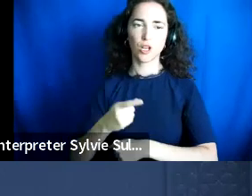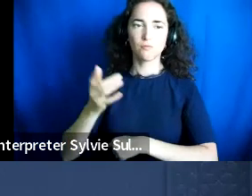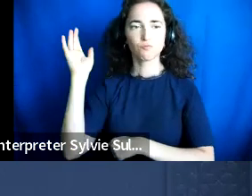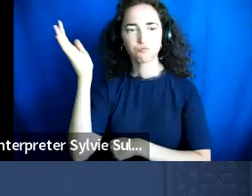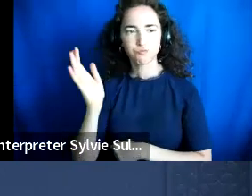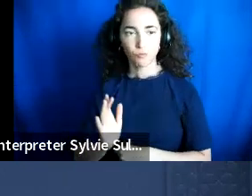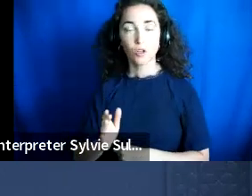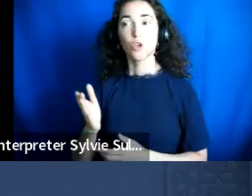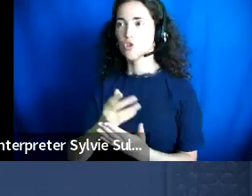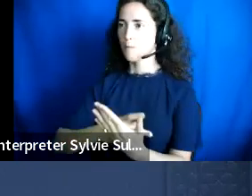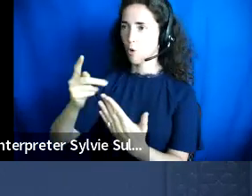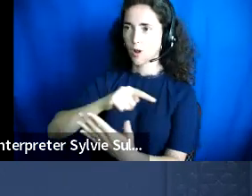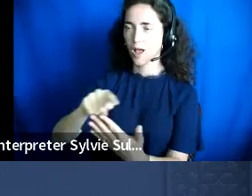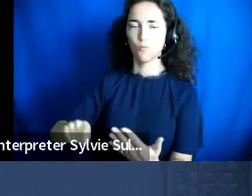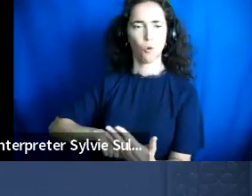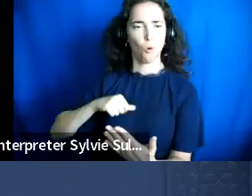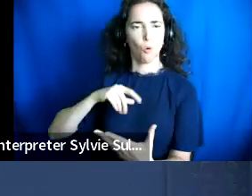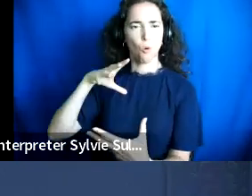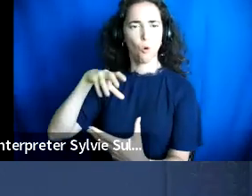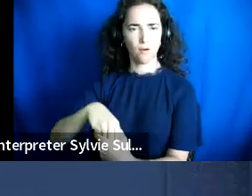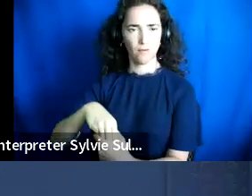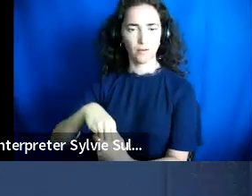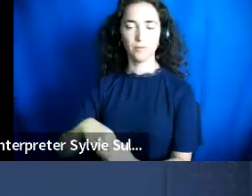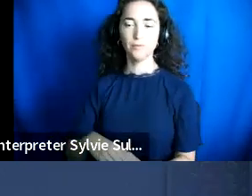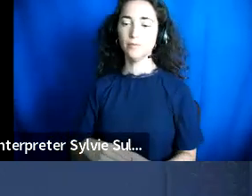involved with as I mentioned i'm joined we're joined today.